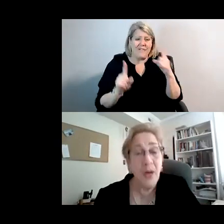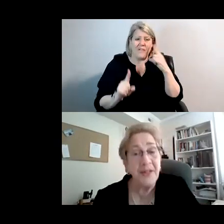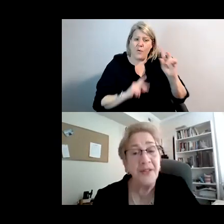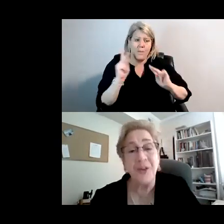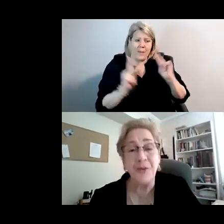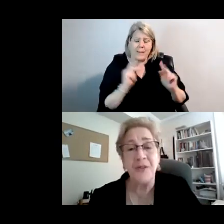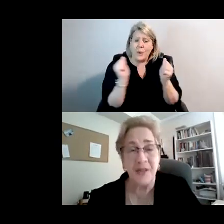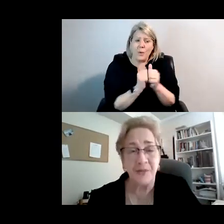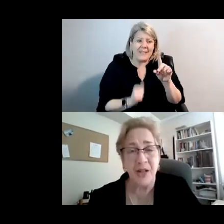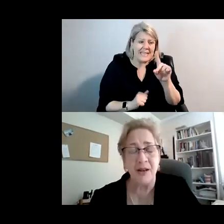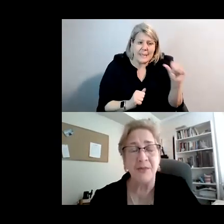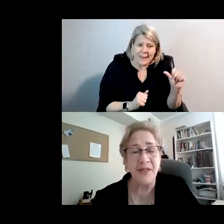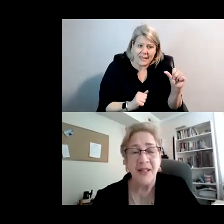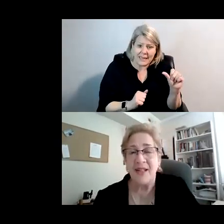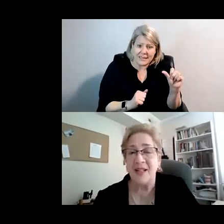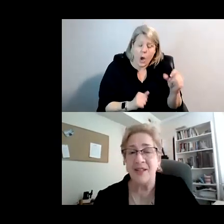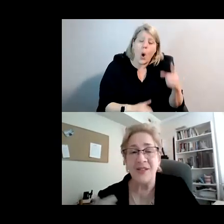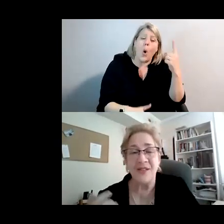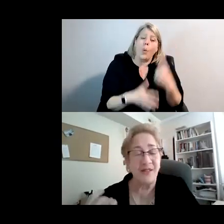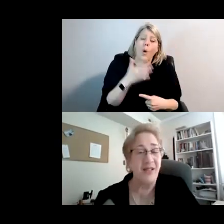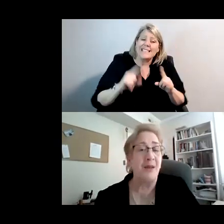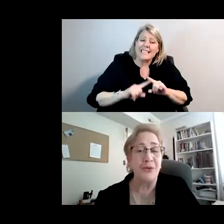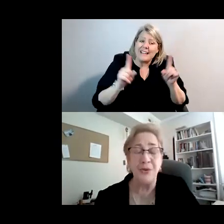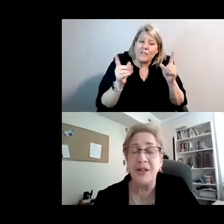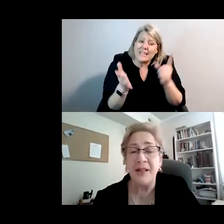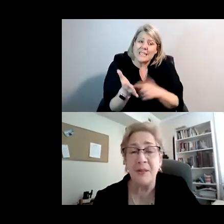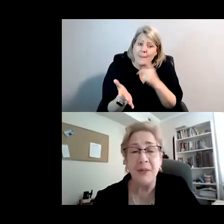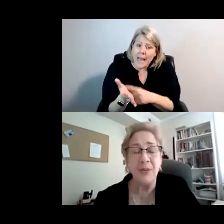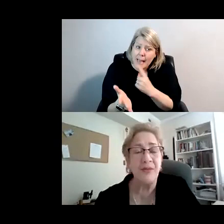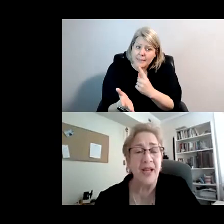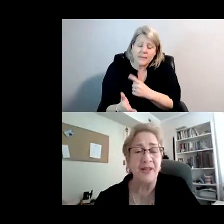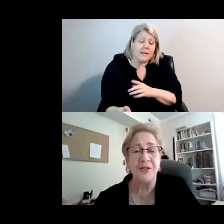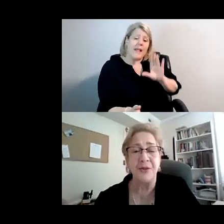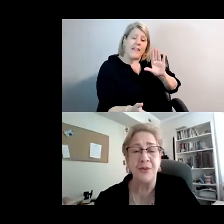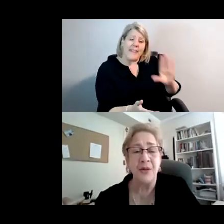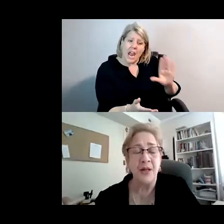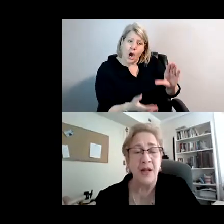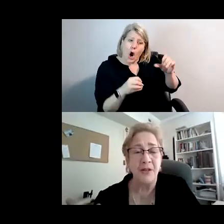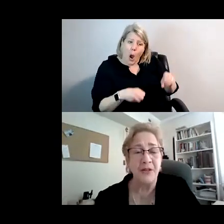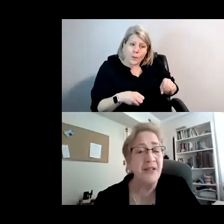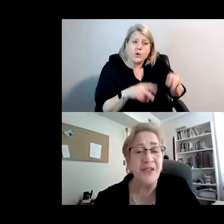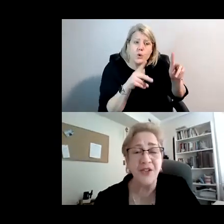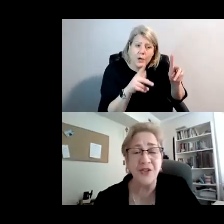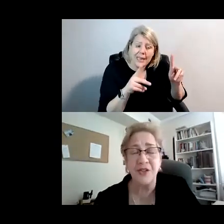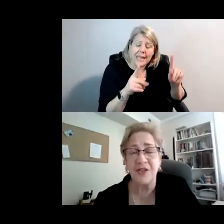What is different sometimes is the opportunity that people have had to do to make decisions,